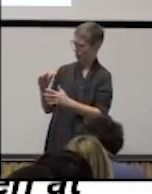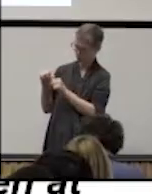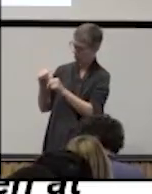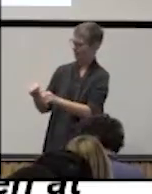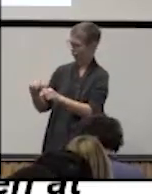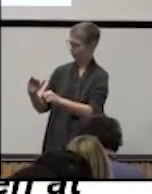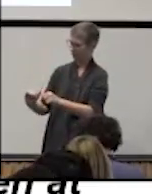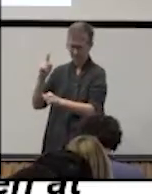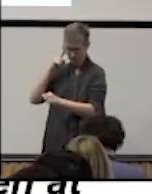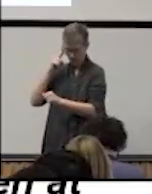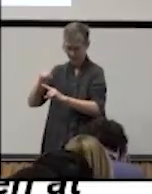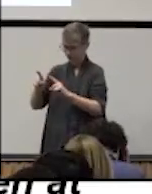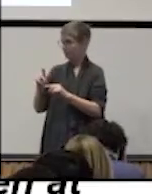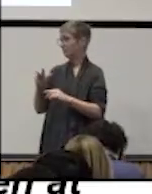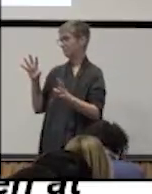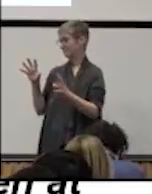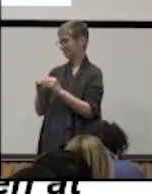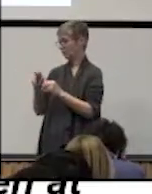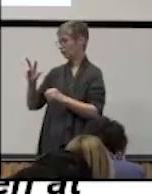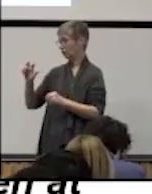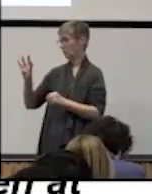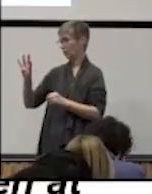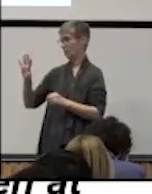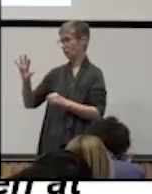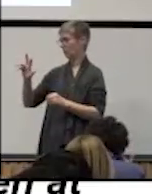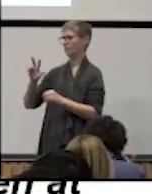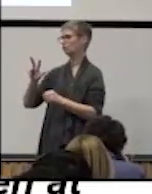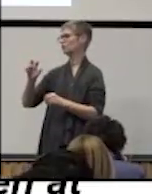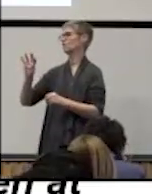And we have 343 children in this cohort so far.